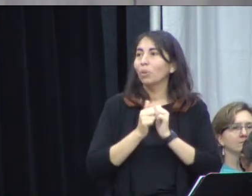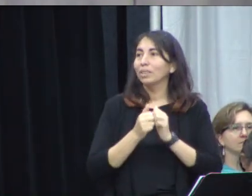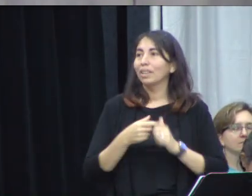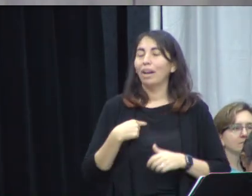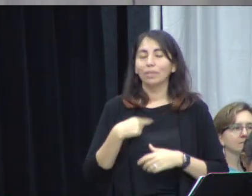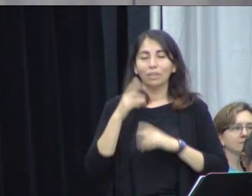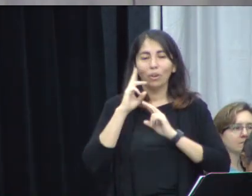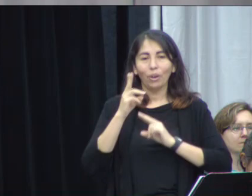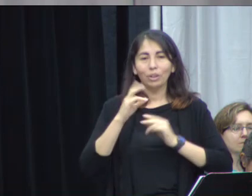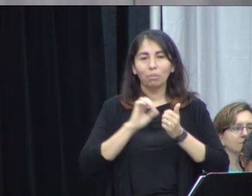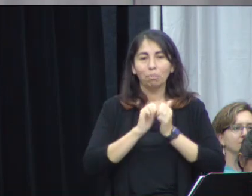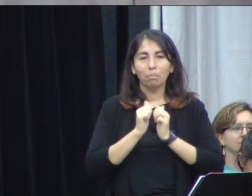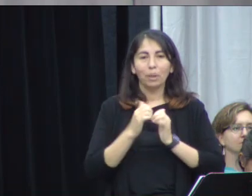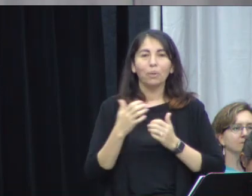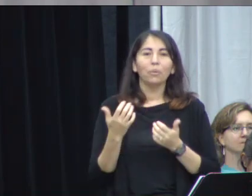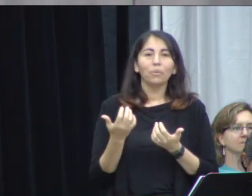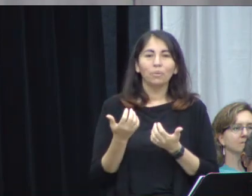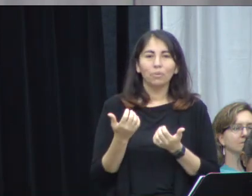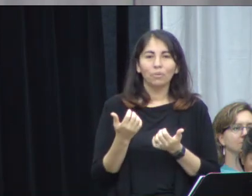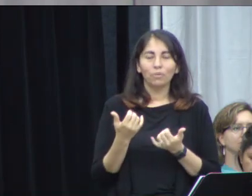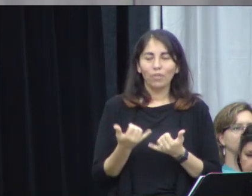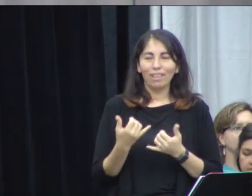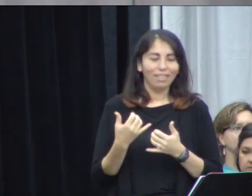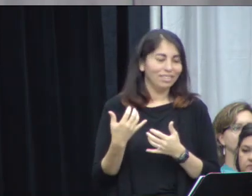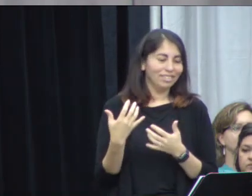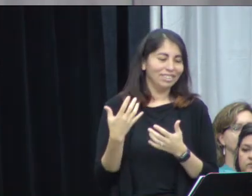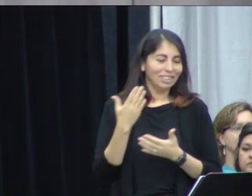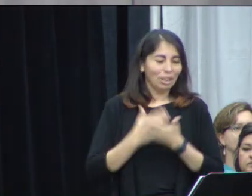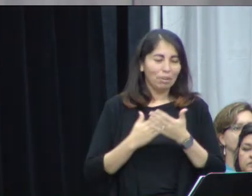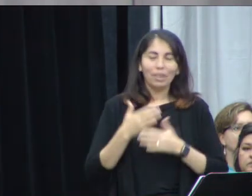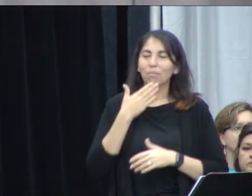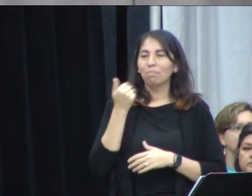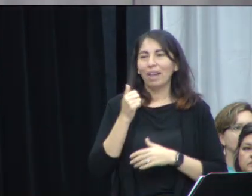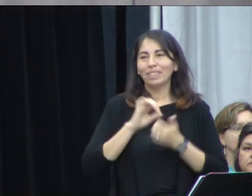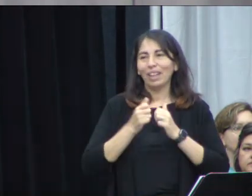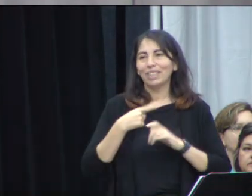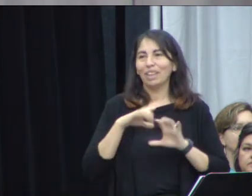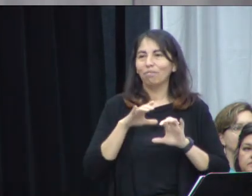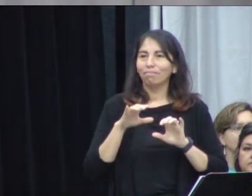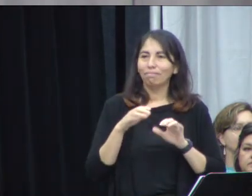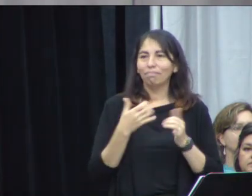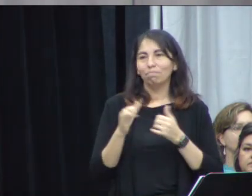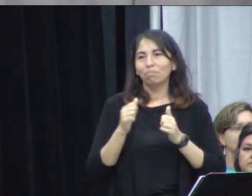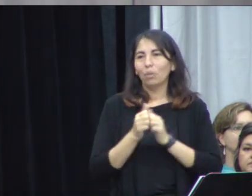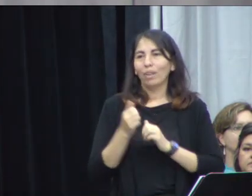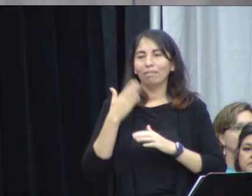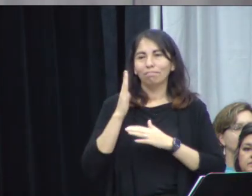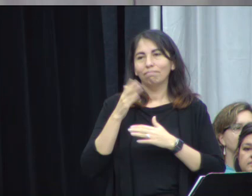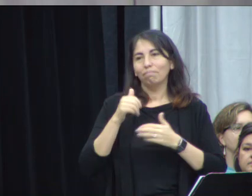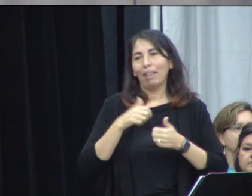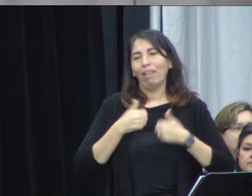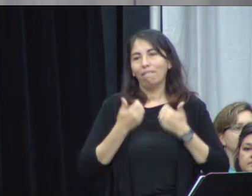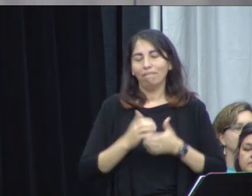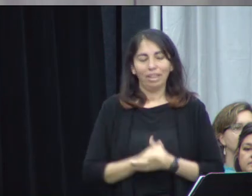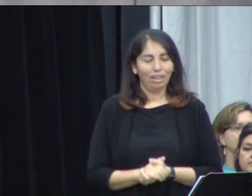of the greatest athletes I will ever meet in my life. Soccer was my favorite sport throughout high school. Although we had a losing record this year,